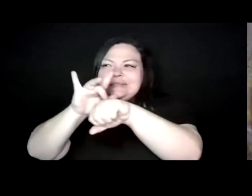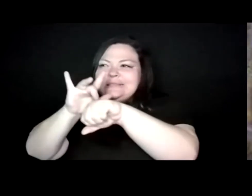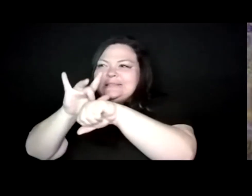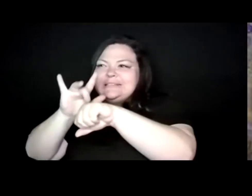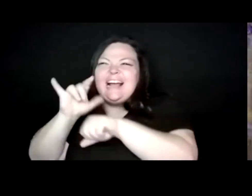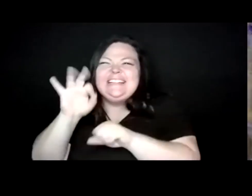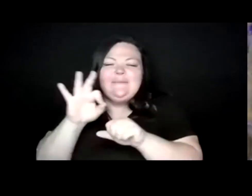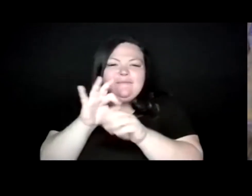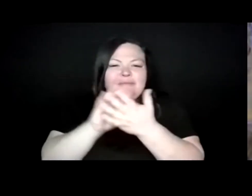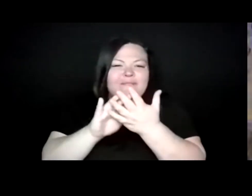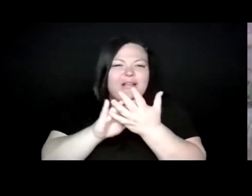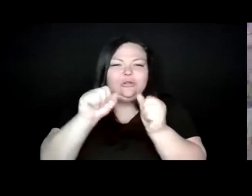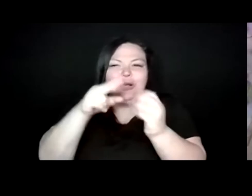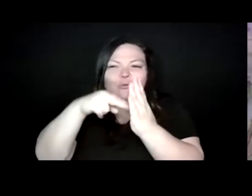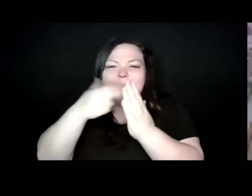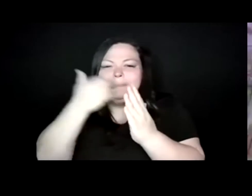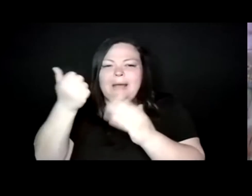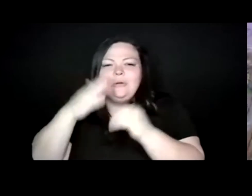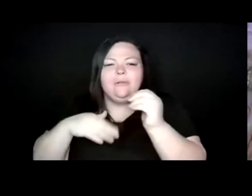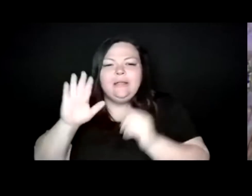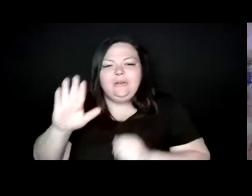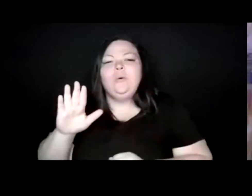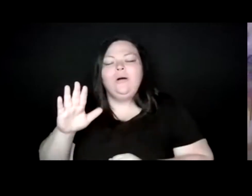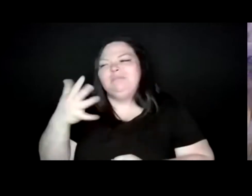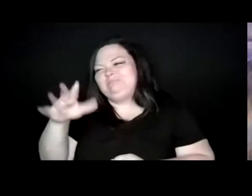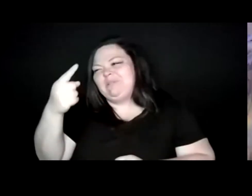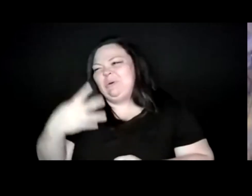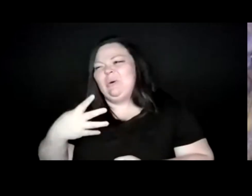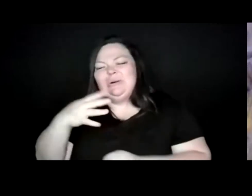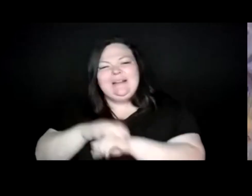read labels better than your puro ingles ngayon brain, as if the pictures needed to be pamano’d,